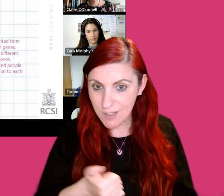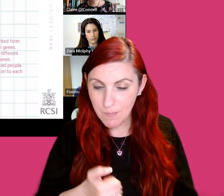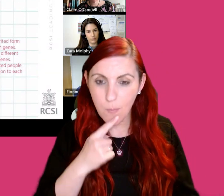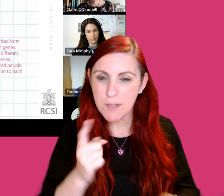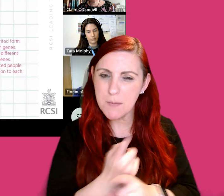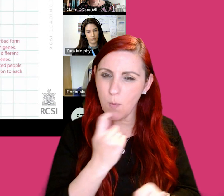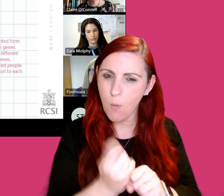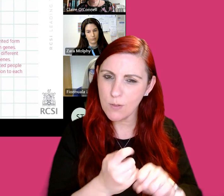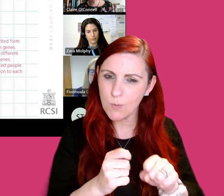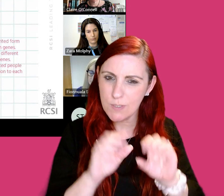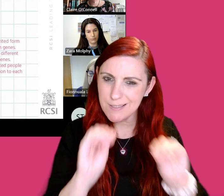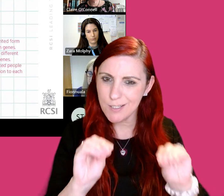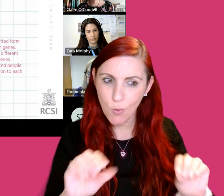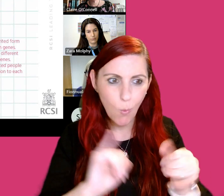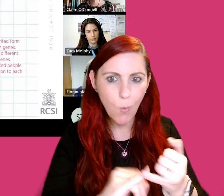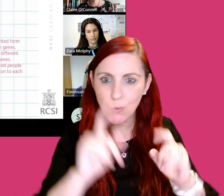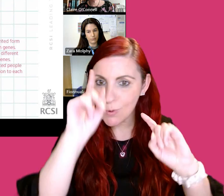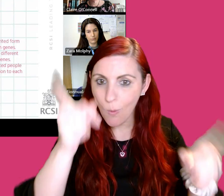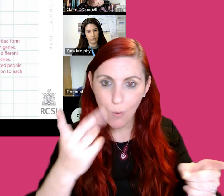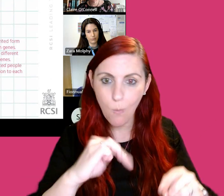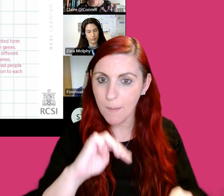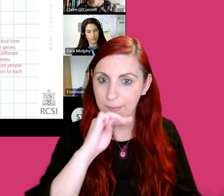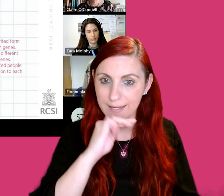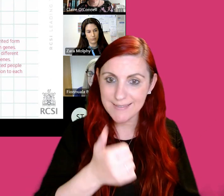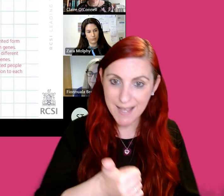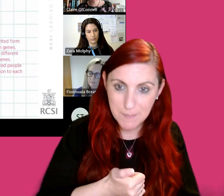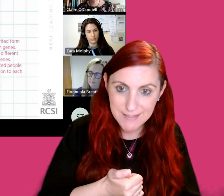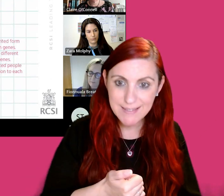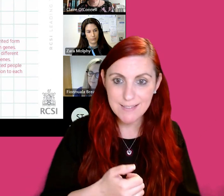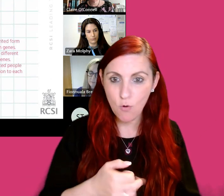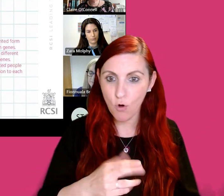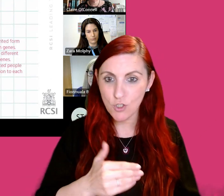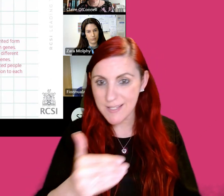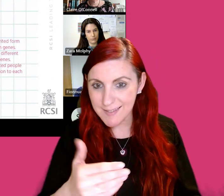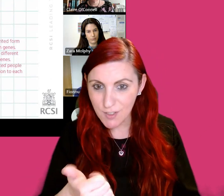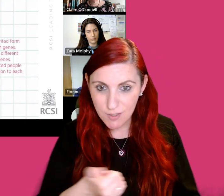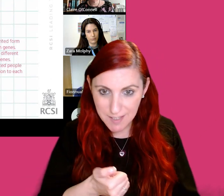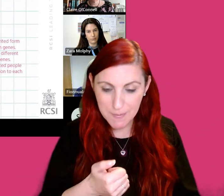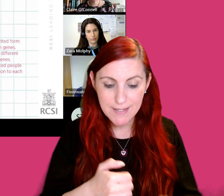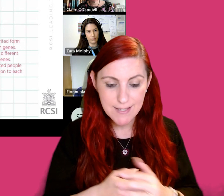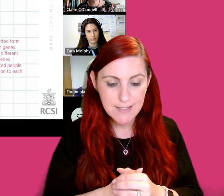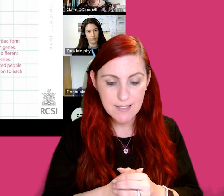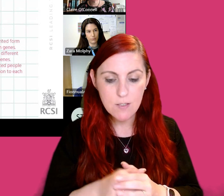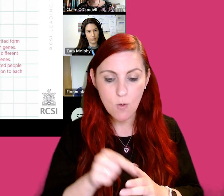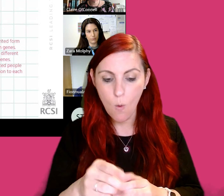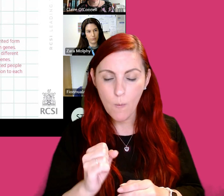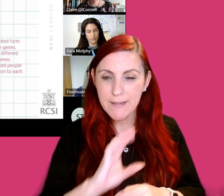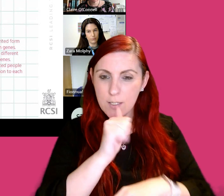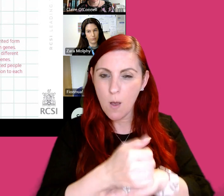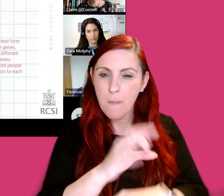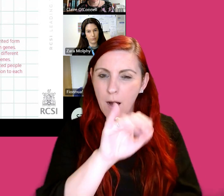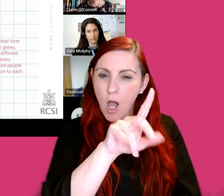towards people who may not know so uh in the publication we also added glosser Pages where uh